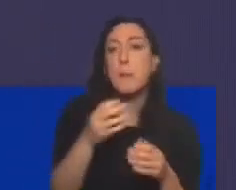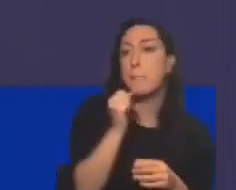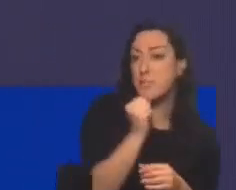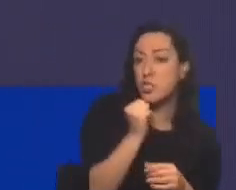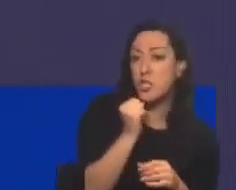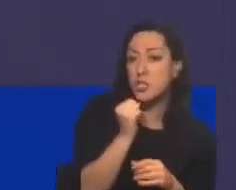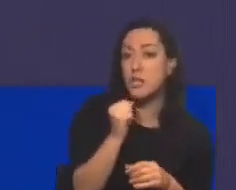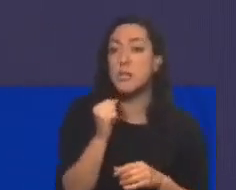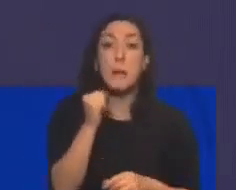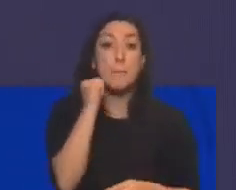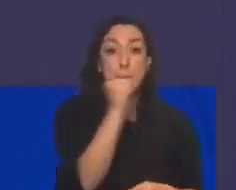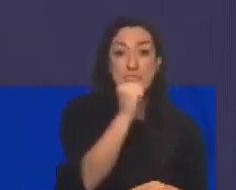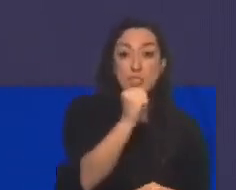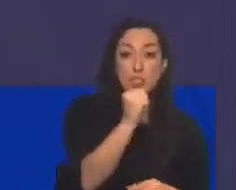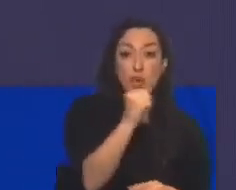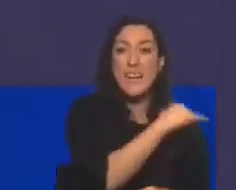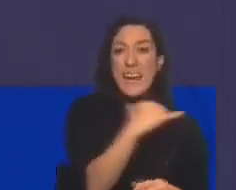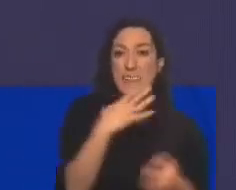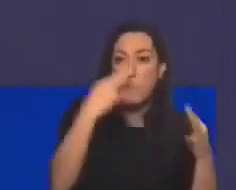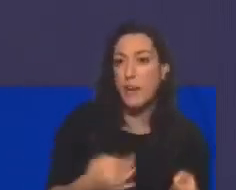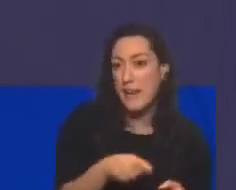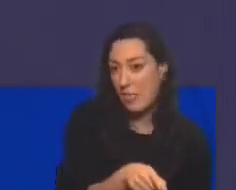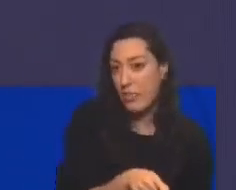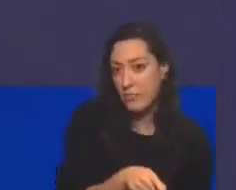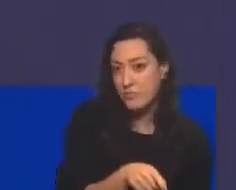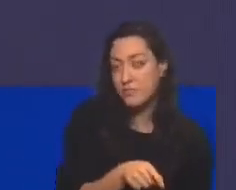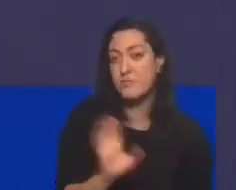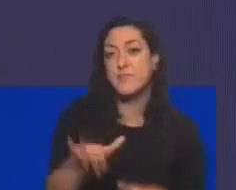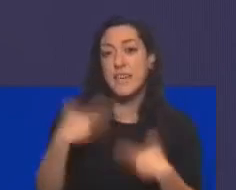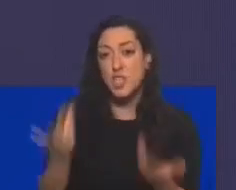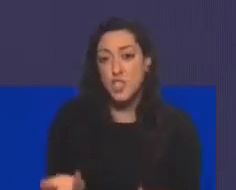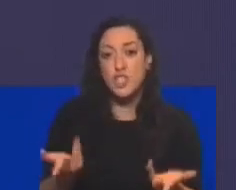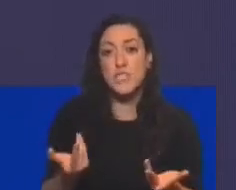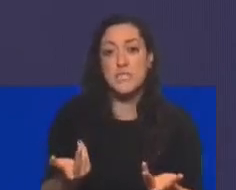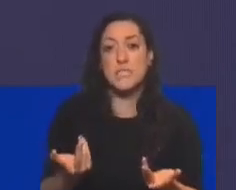in pesos, the one in pesos meant being negative in real terms. And